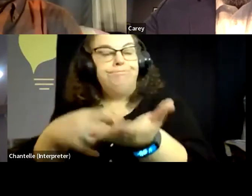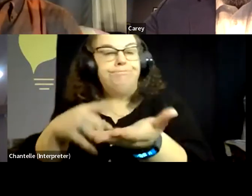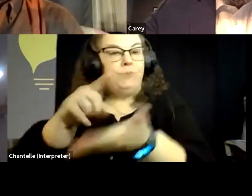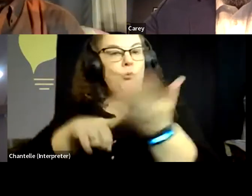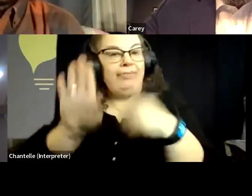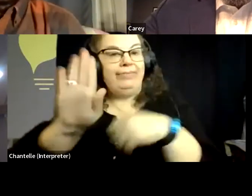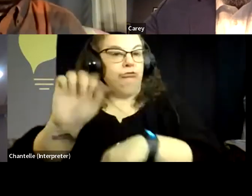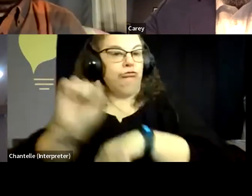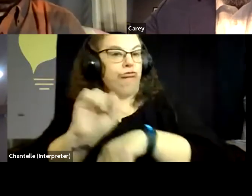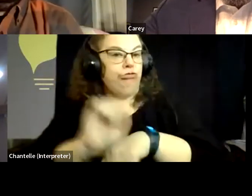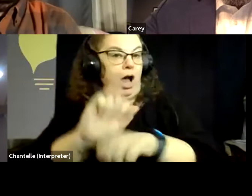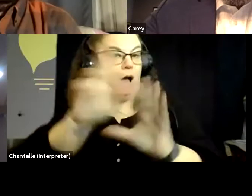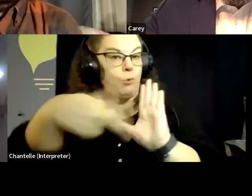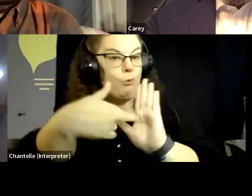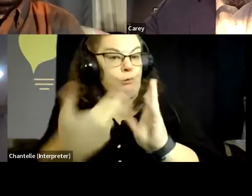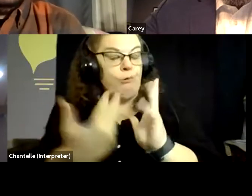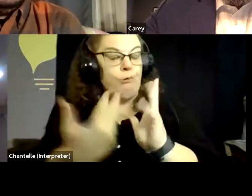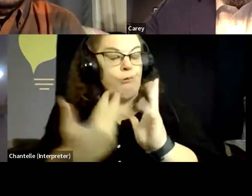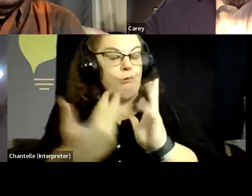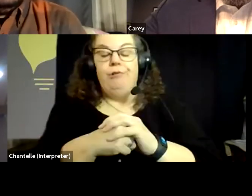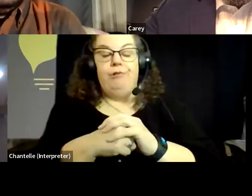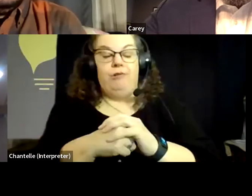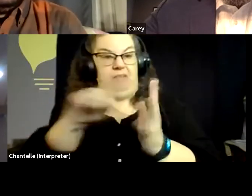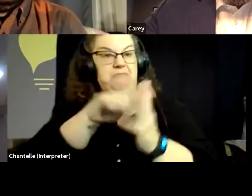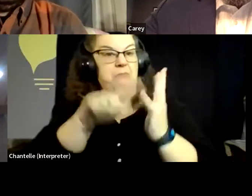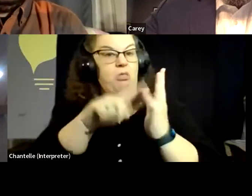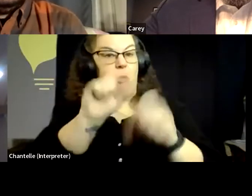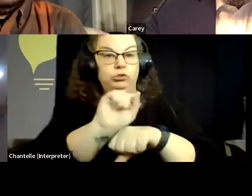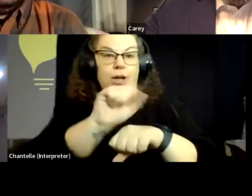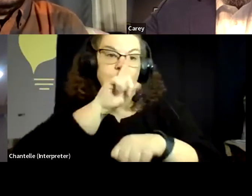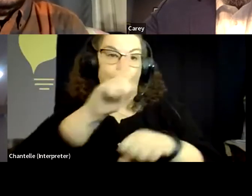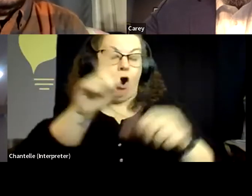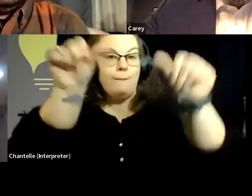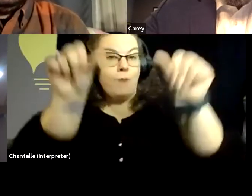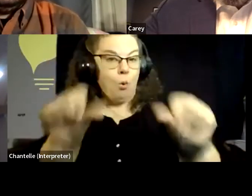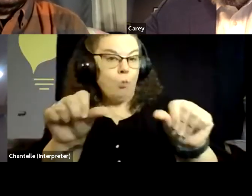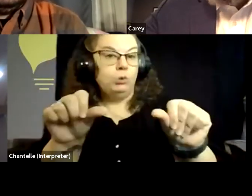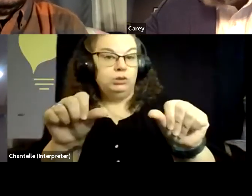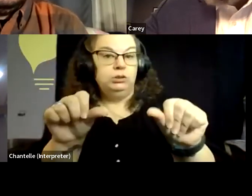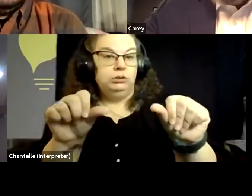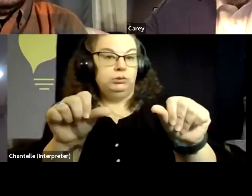might look like, but those jobs are posted for the blues on a website